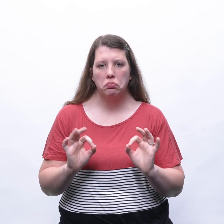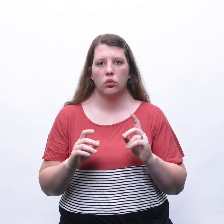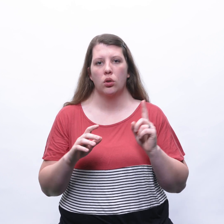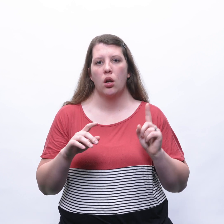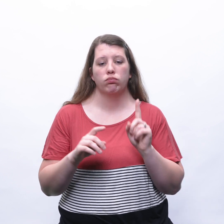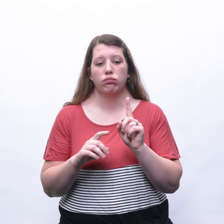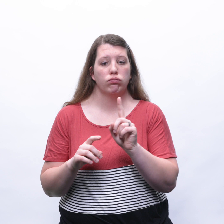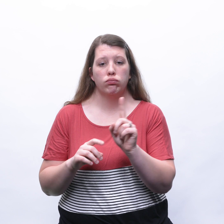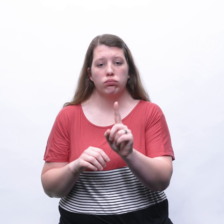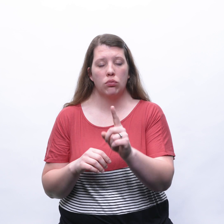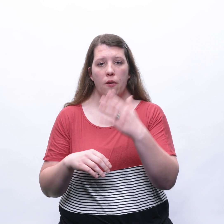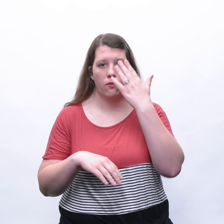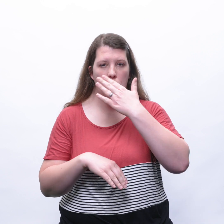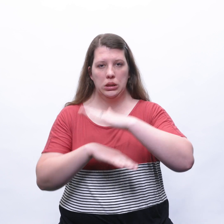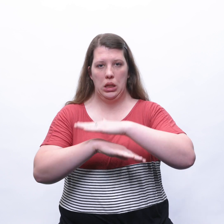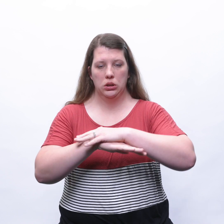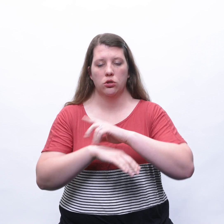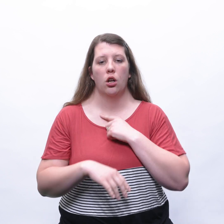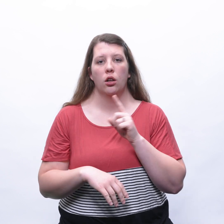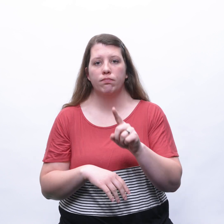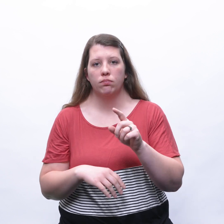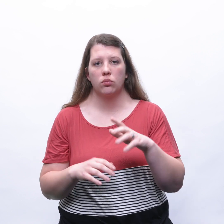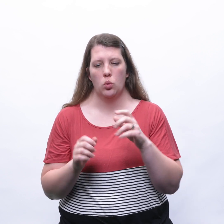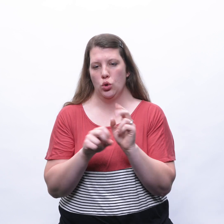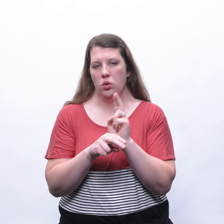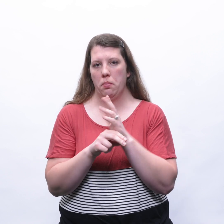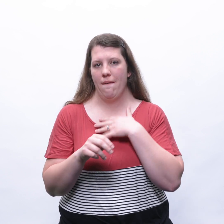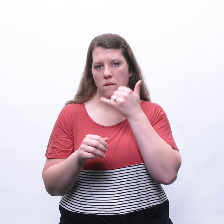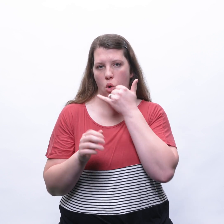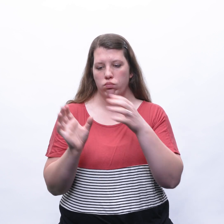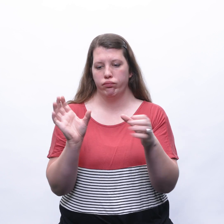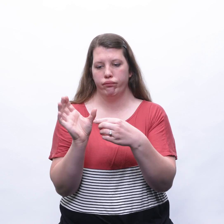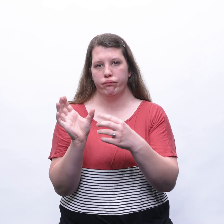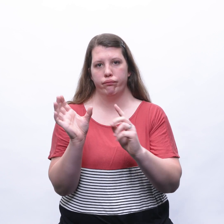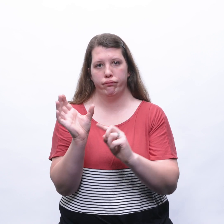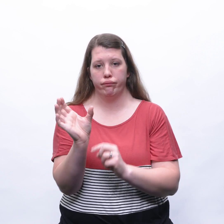I was a little bit nervous and I came to the front desk and I said using my phone